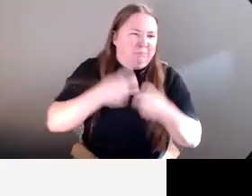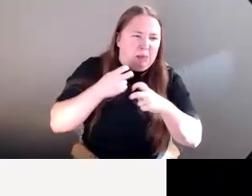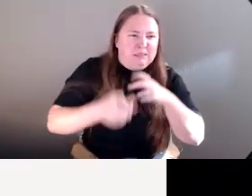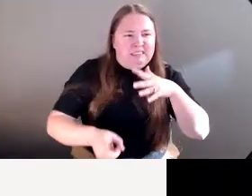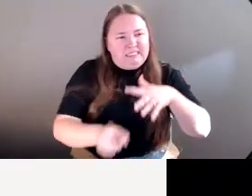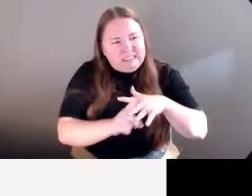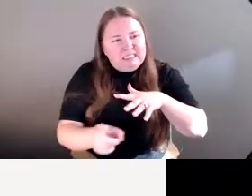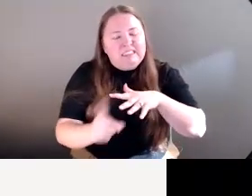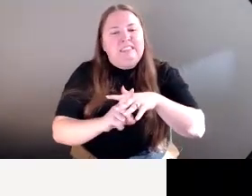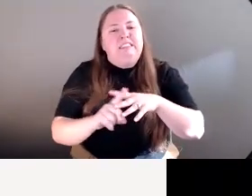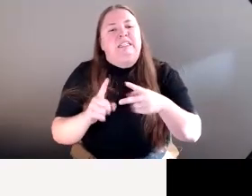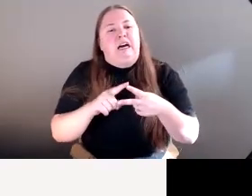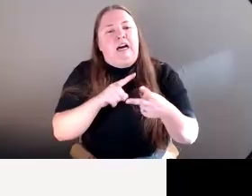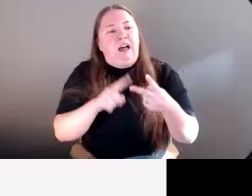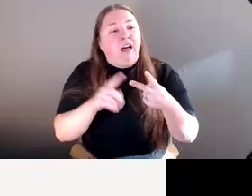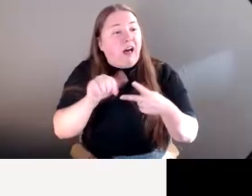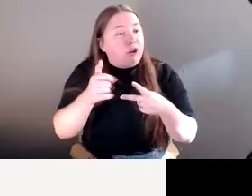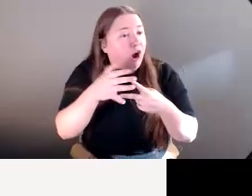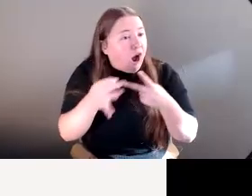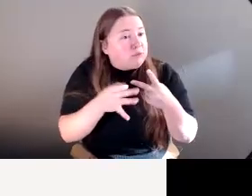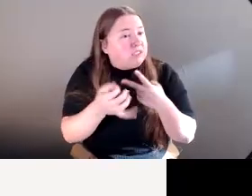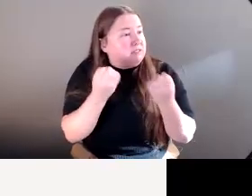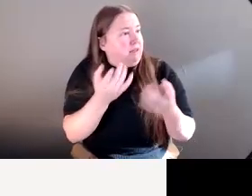and because of options that many of their customers,